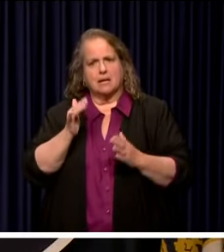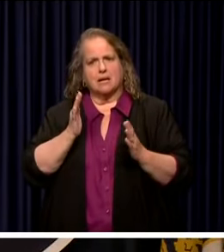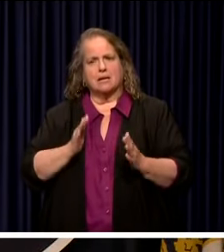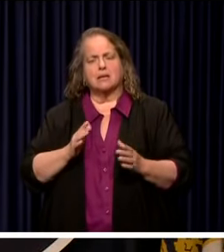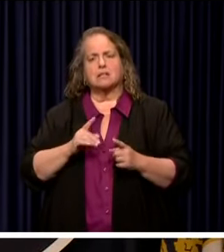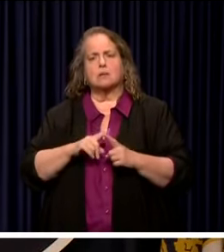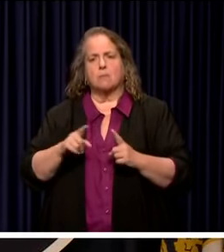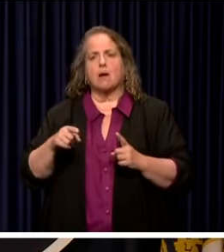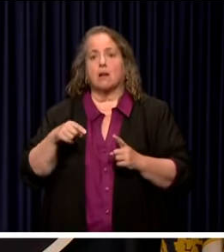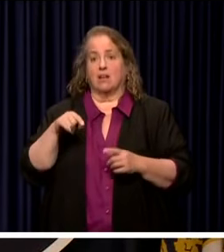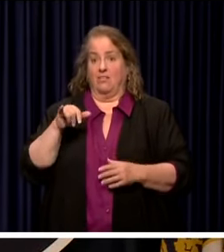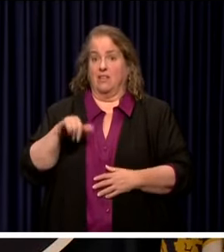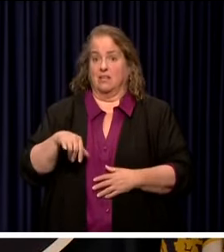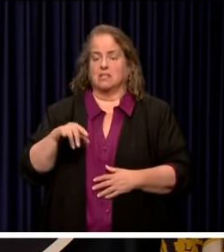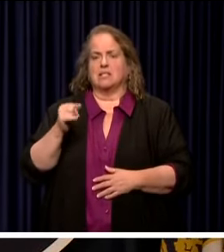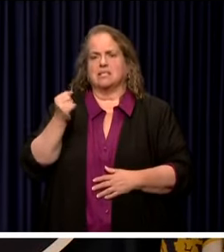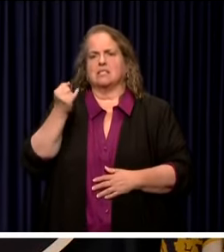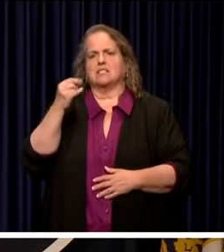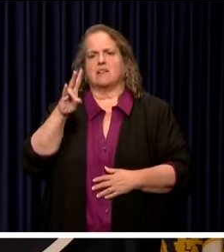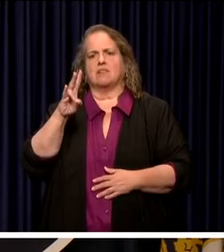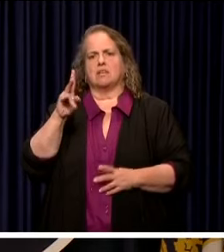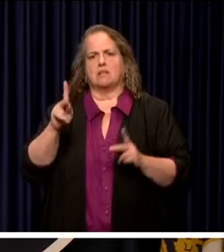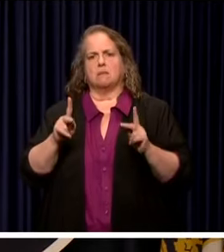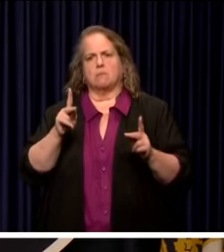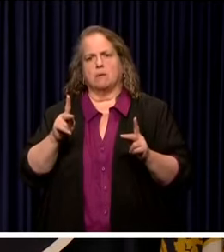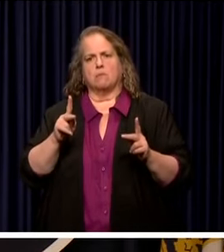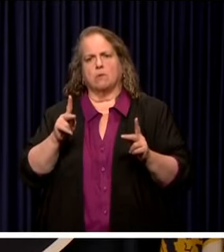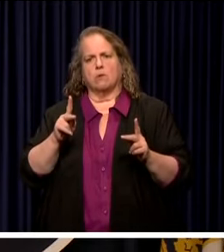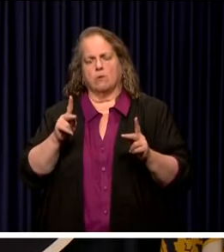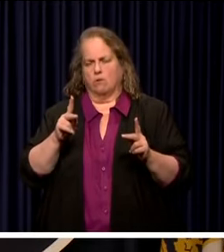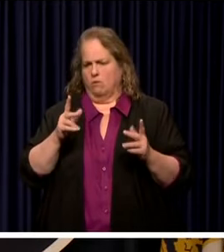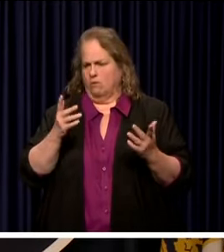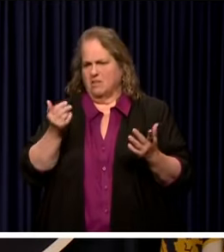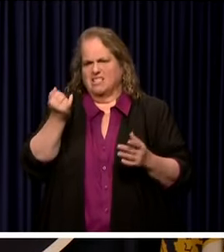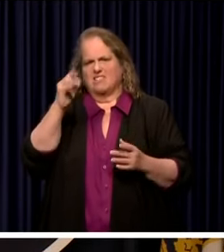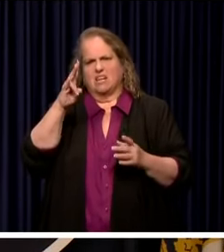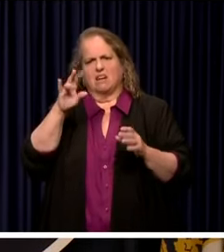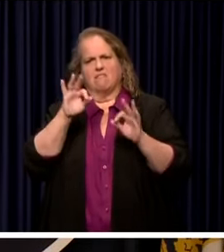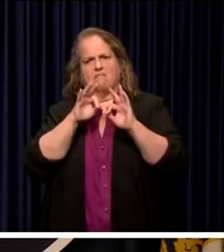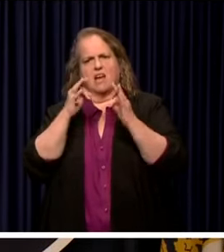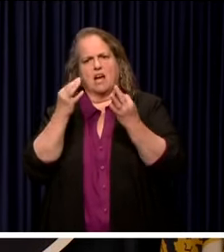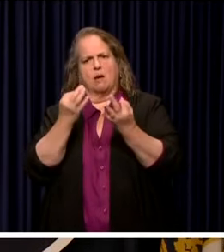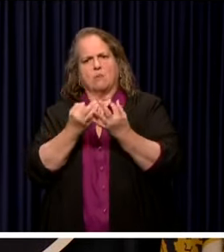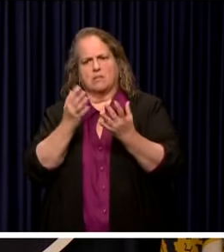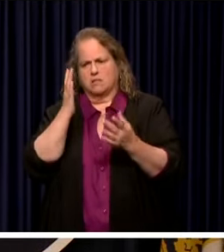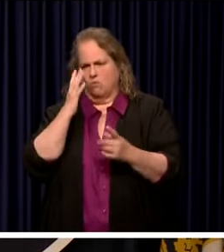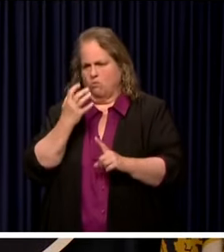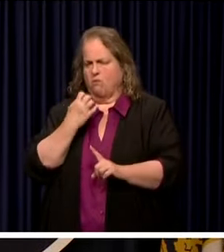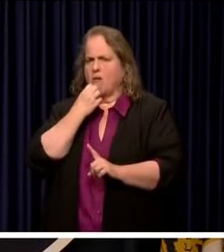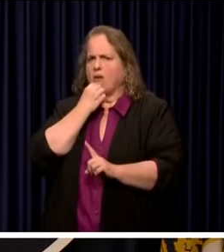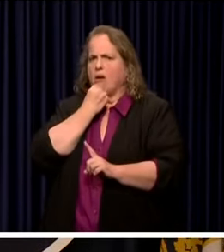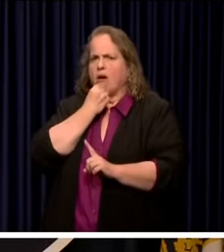90-YEAR-OLD FEMALE IN GRAVES, AN 85-YEAR-OLD MALE IN HOPKINS, A